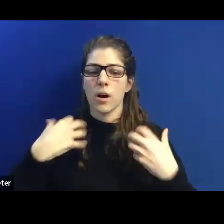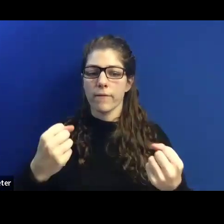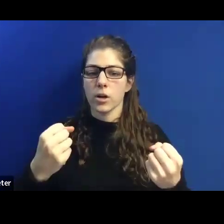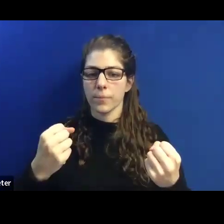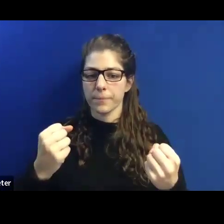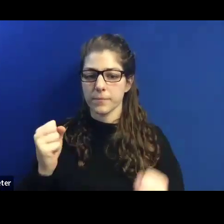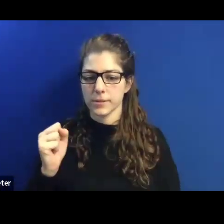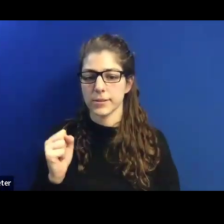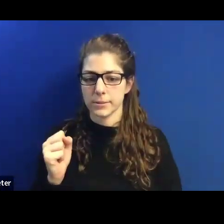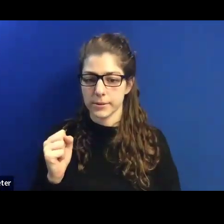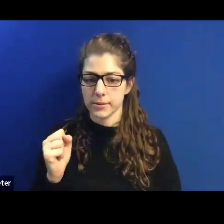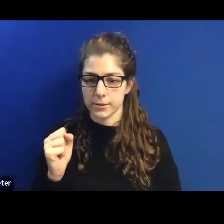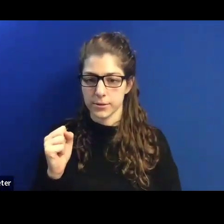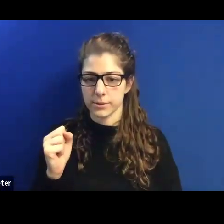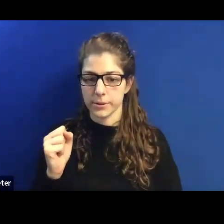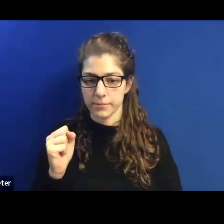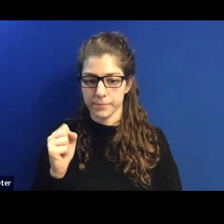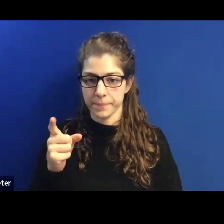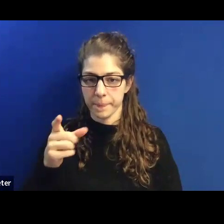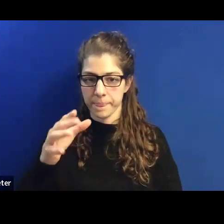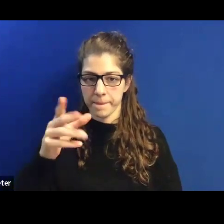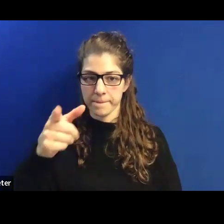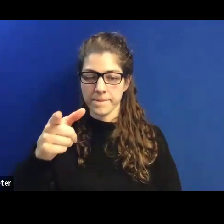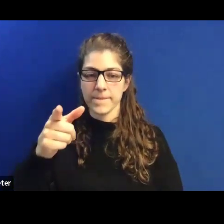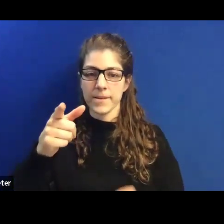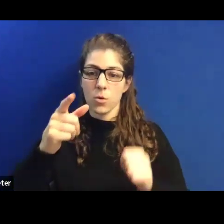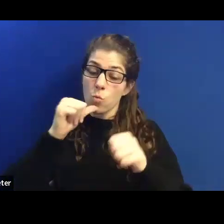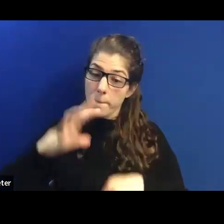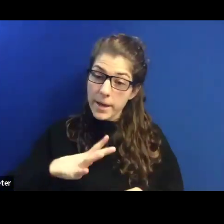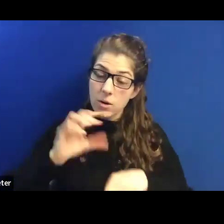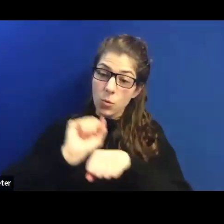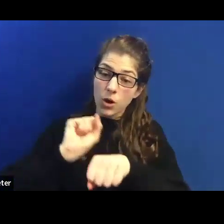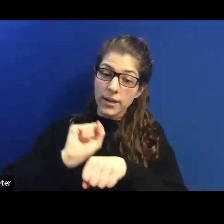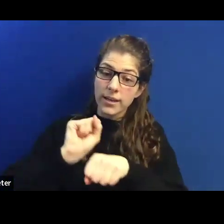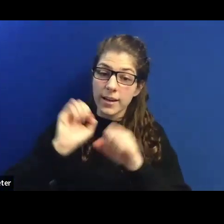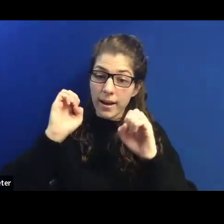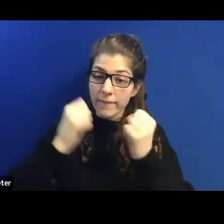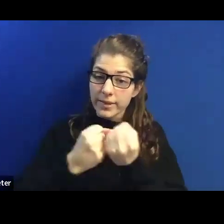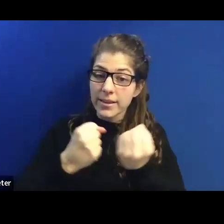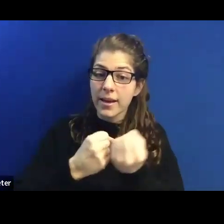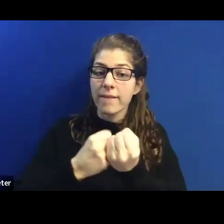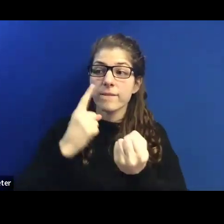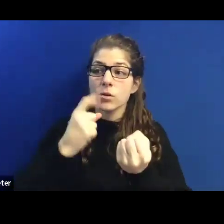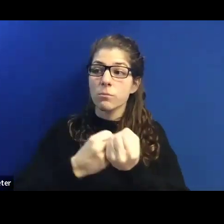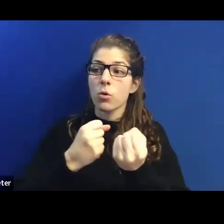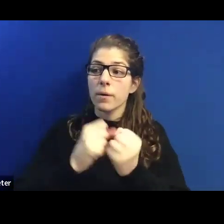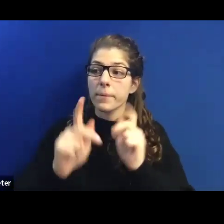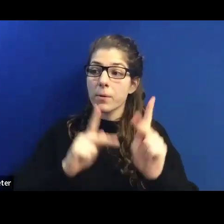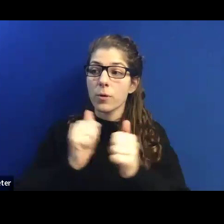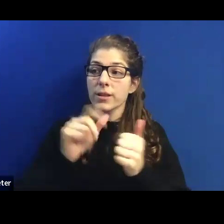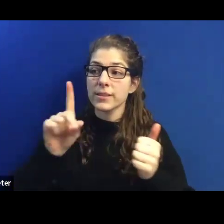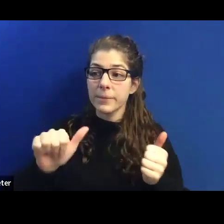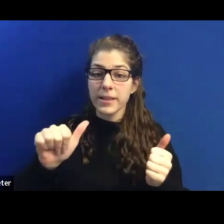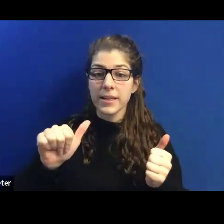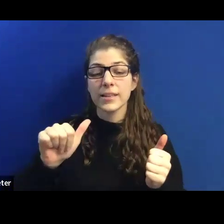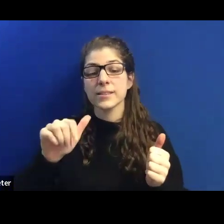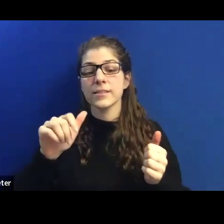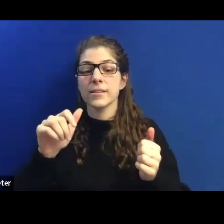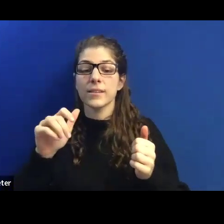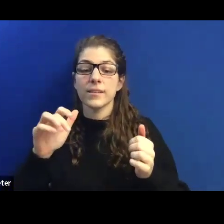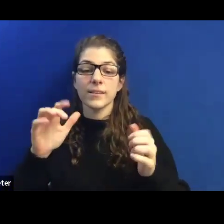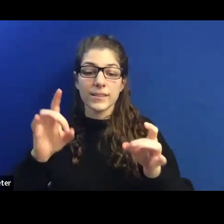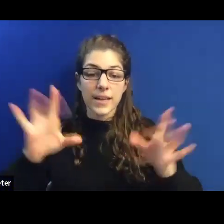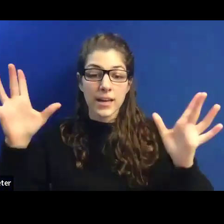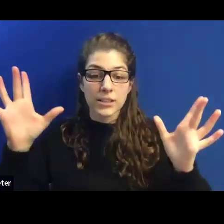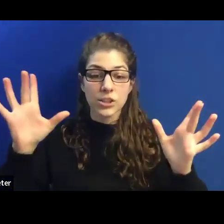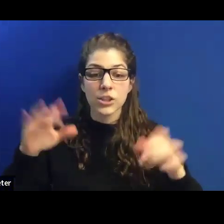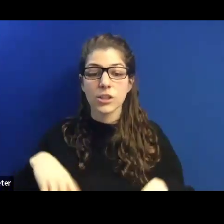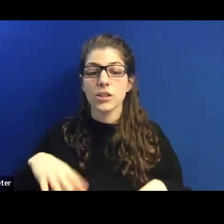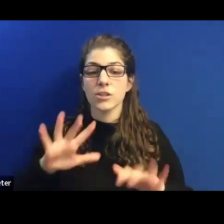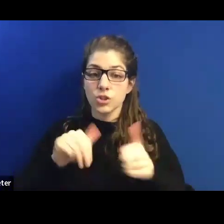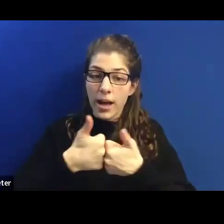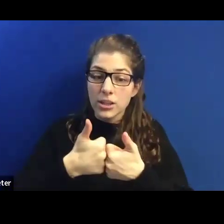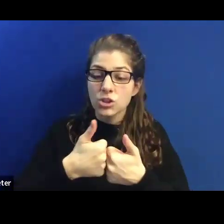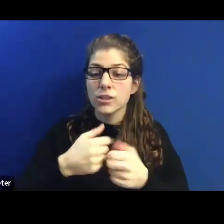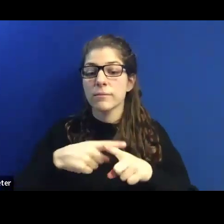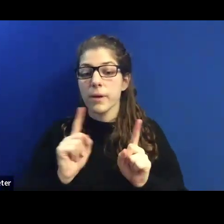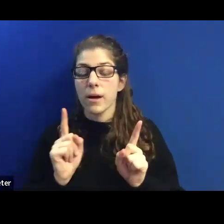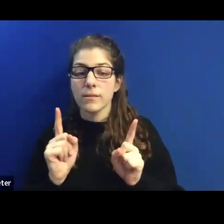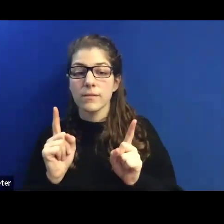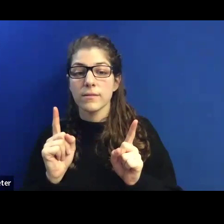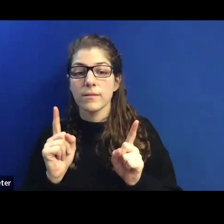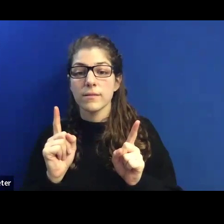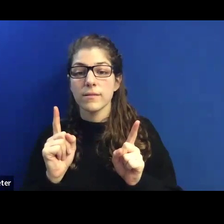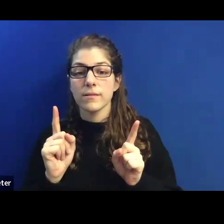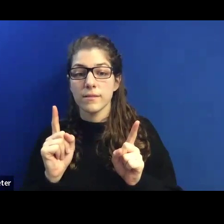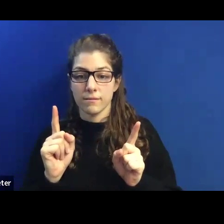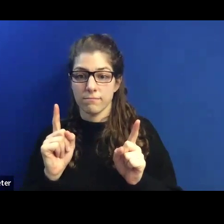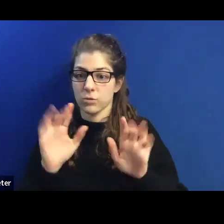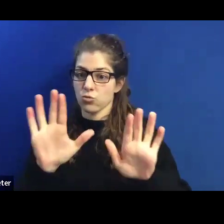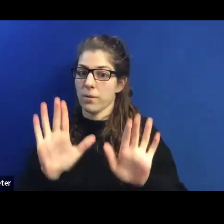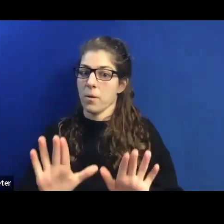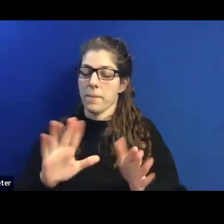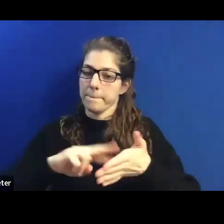As a woman working and advocate for people with disabilities in disasters, it's often challenging and yet an incredible and meaningful experience.